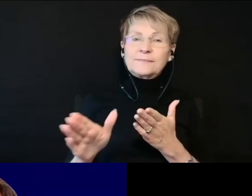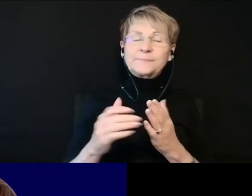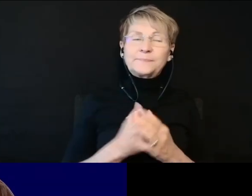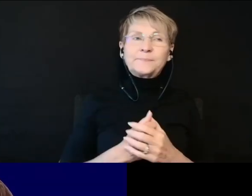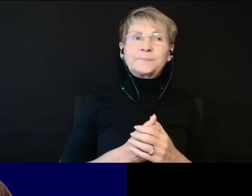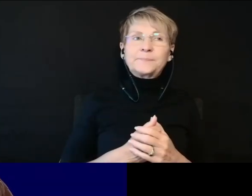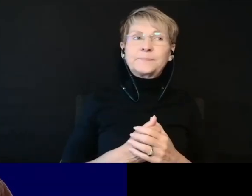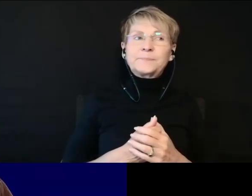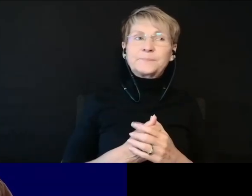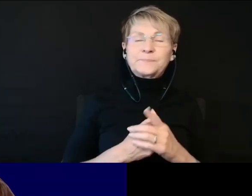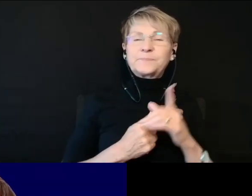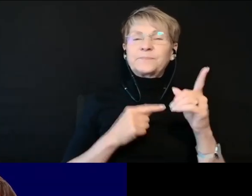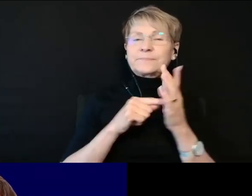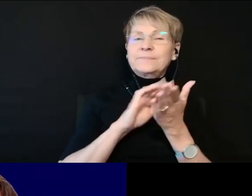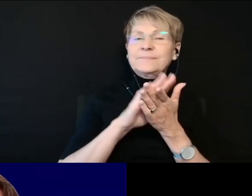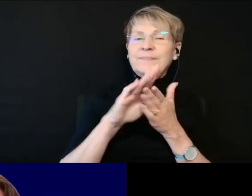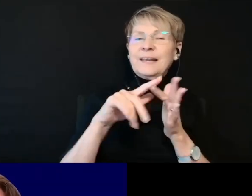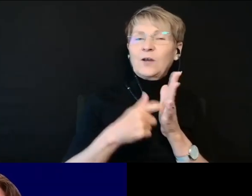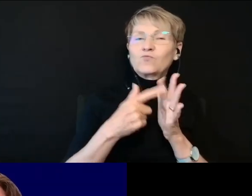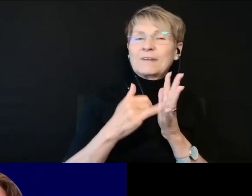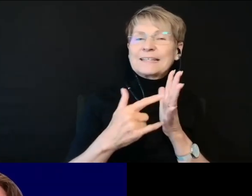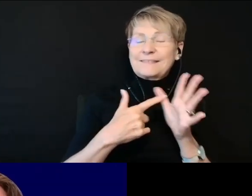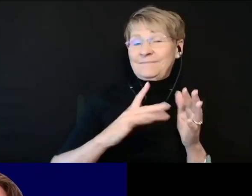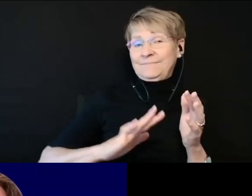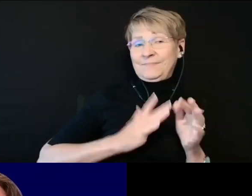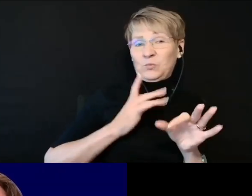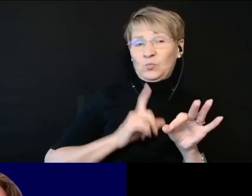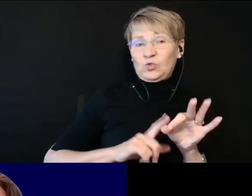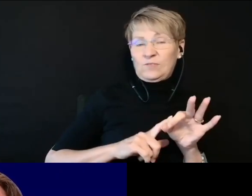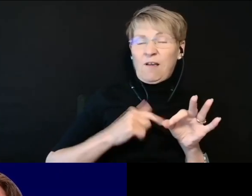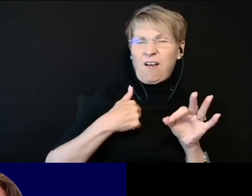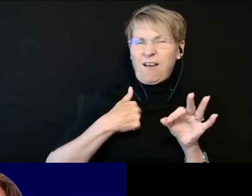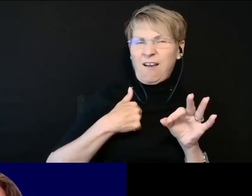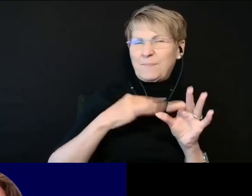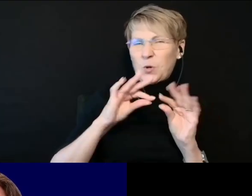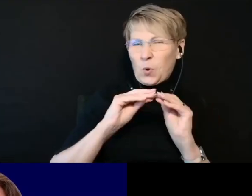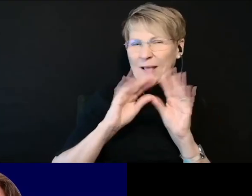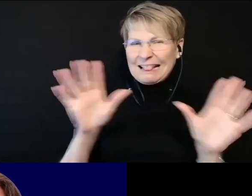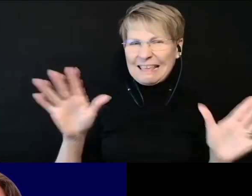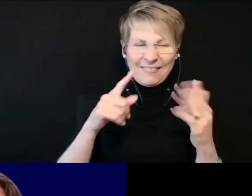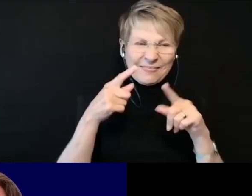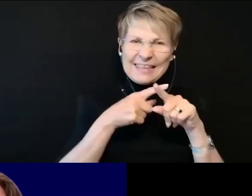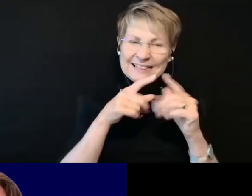question because I don't - I'm not clear on what that actually means. Sorry, I'm probably not